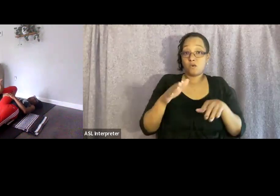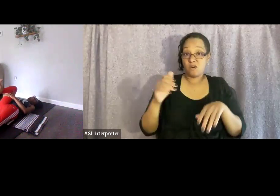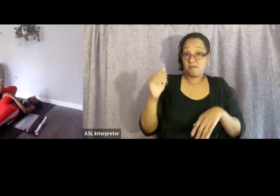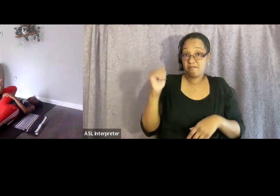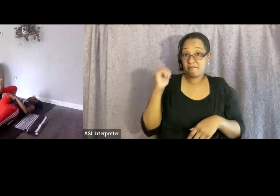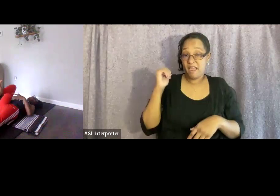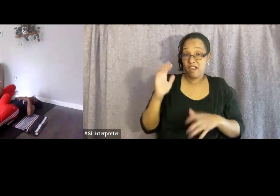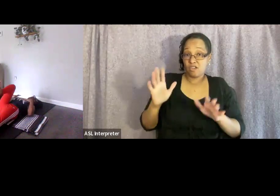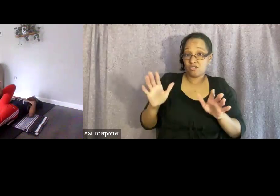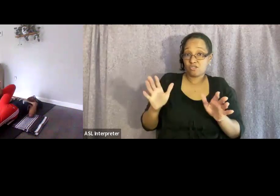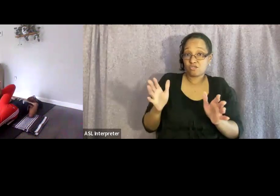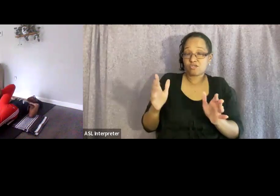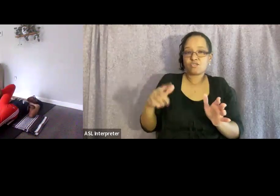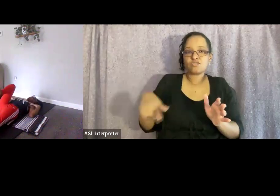to create some space across the chest.